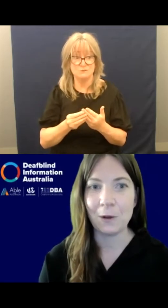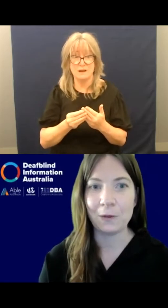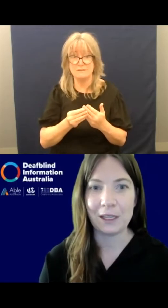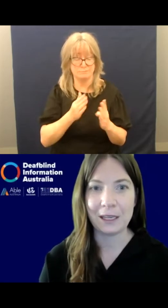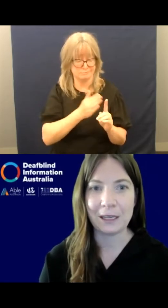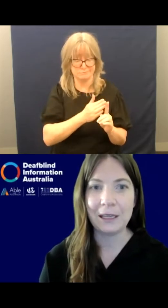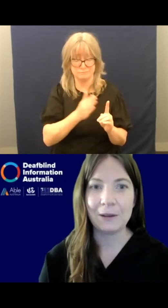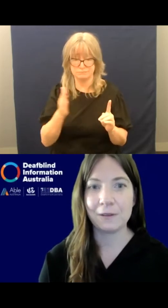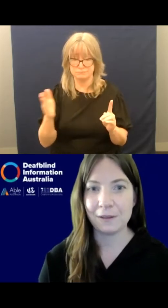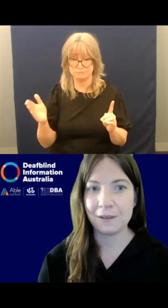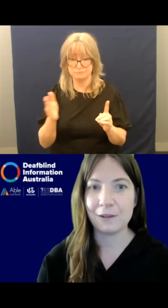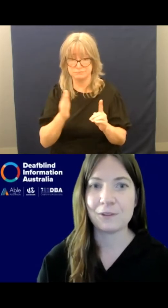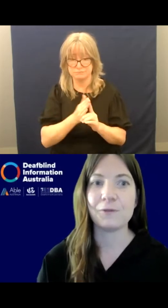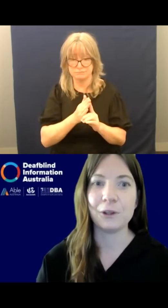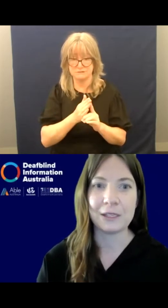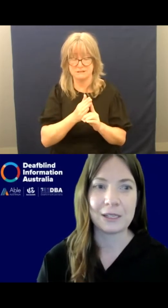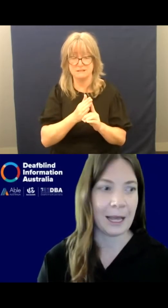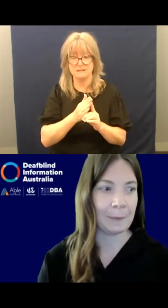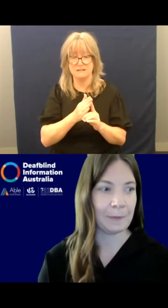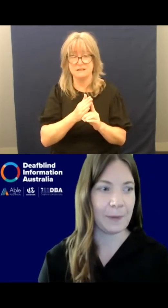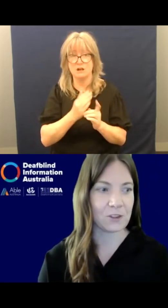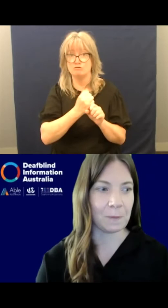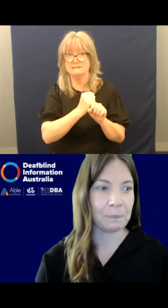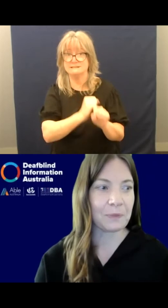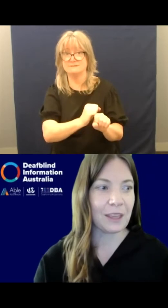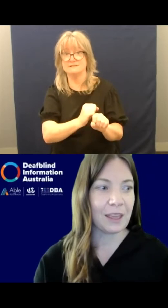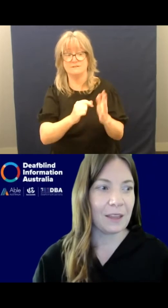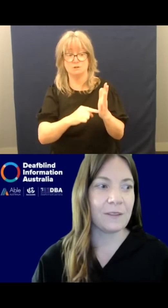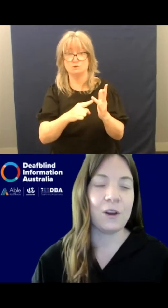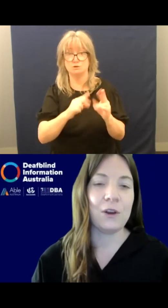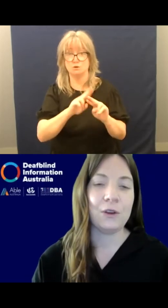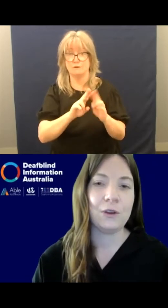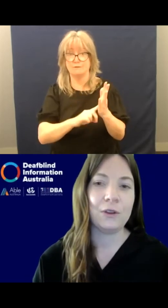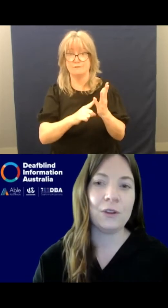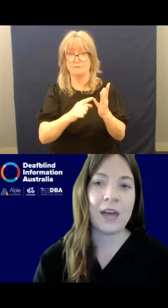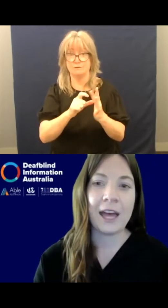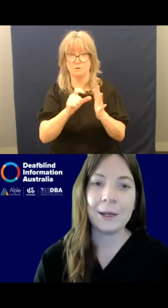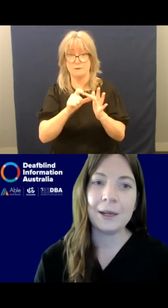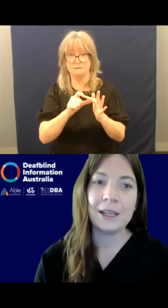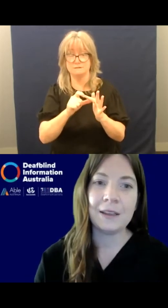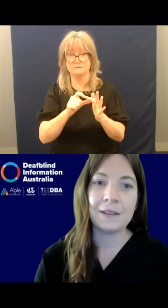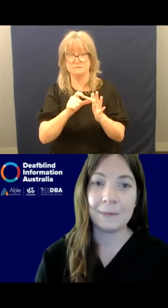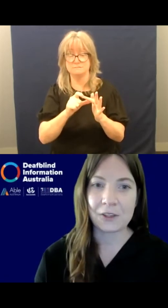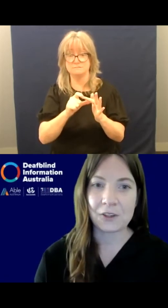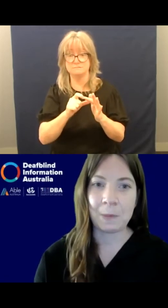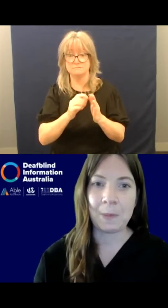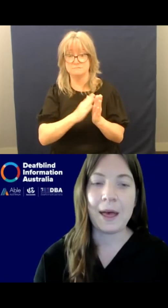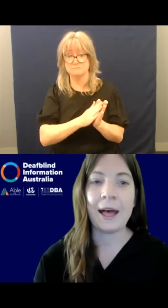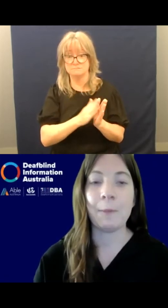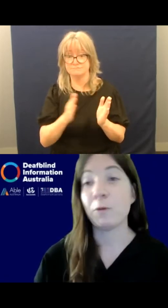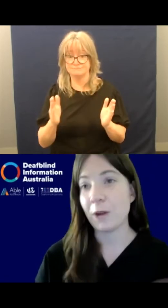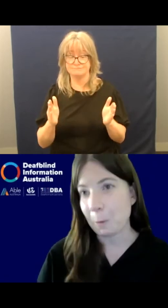the resistive to fluent spectrum. So that is a spectrum or framework